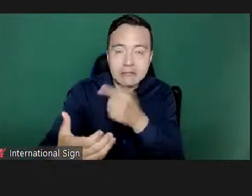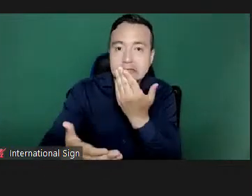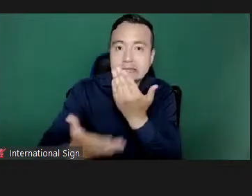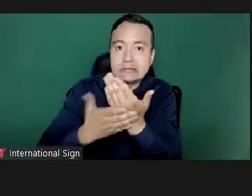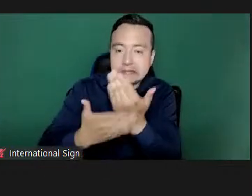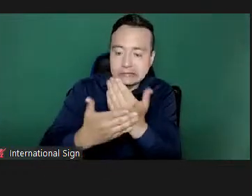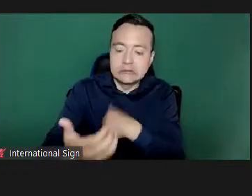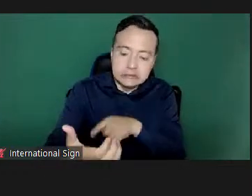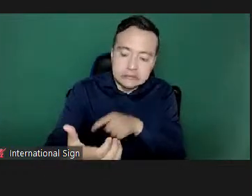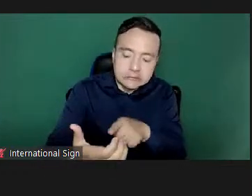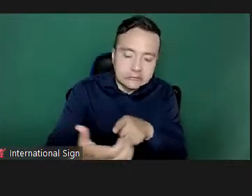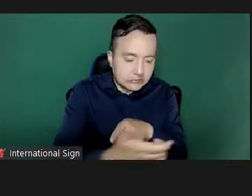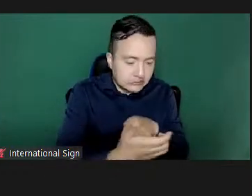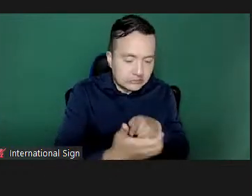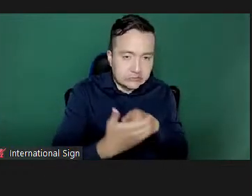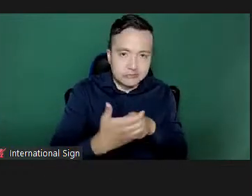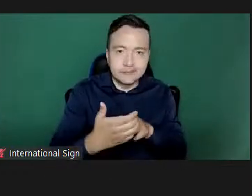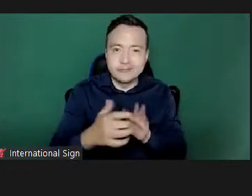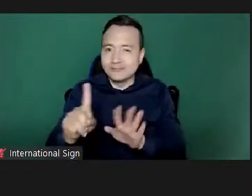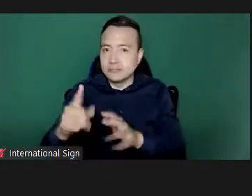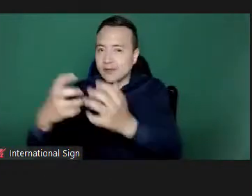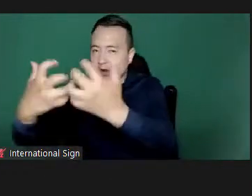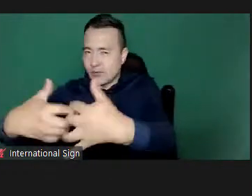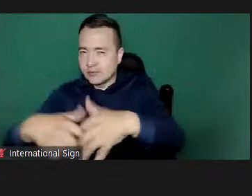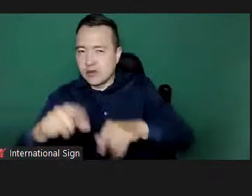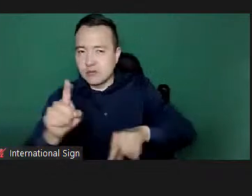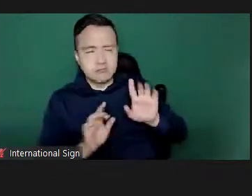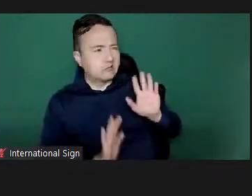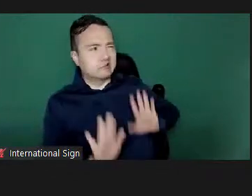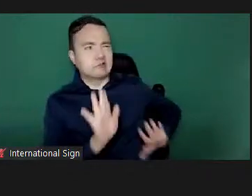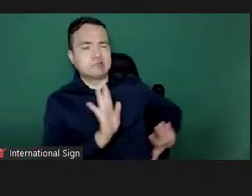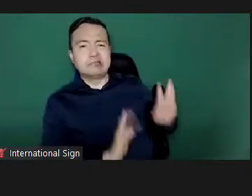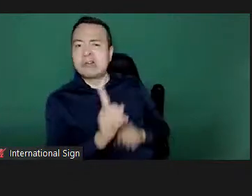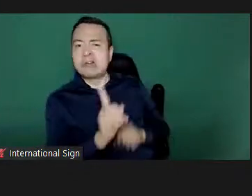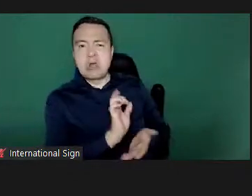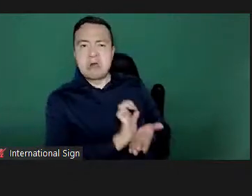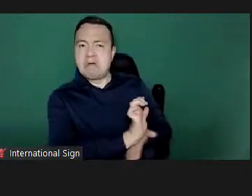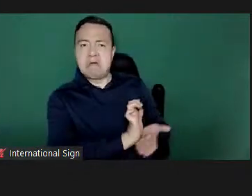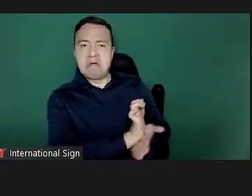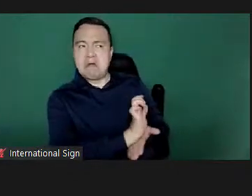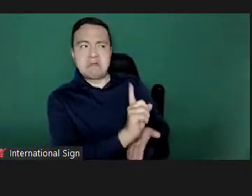In addition to that, we are partnering with educational institutions, and we have conducted